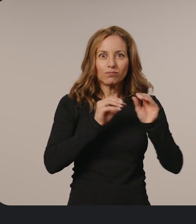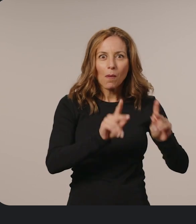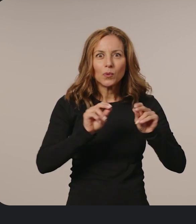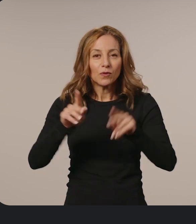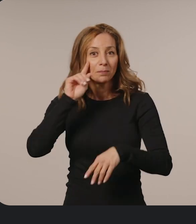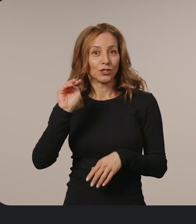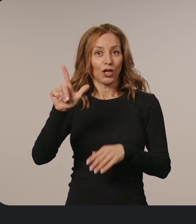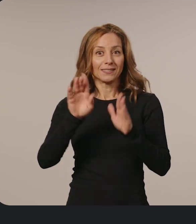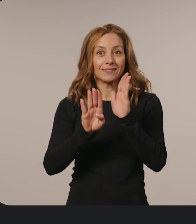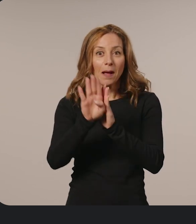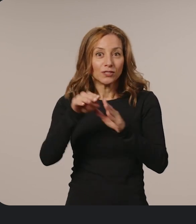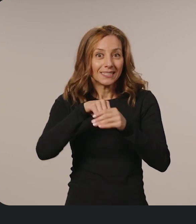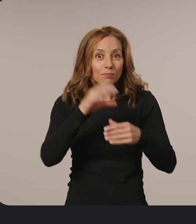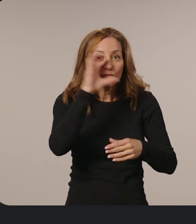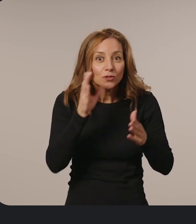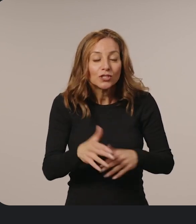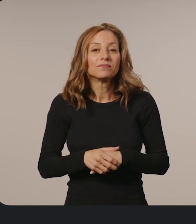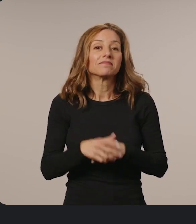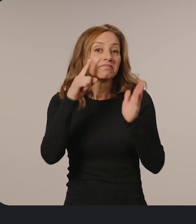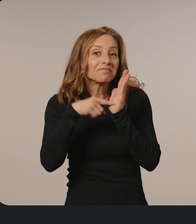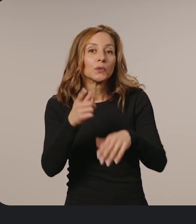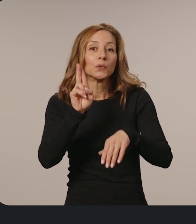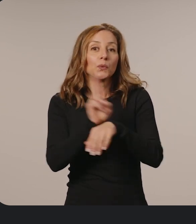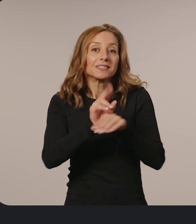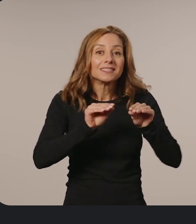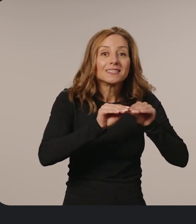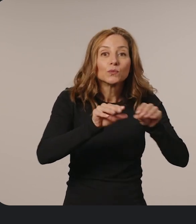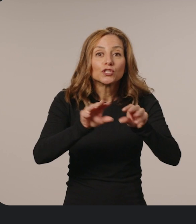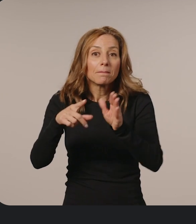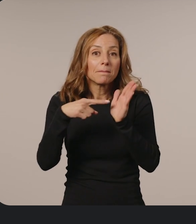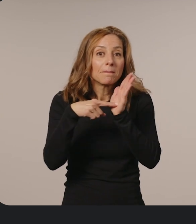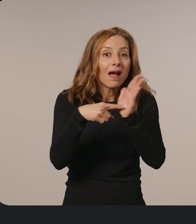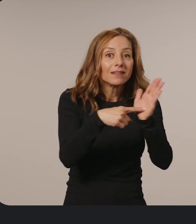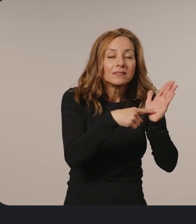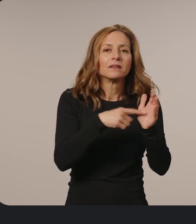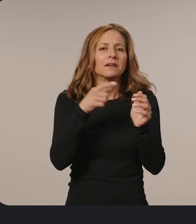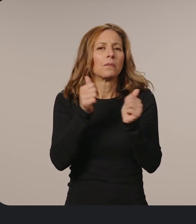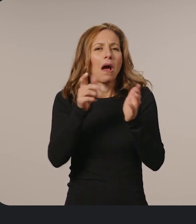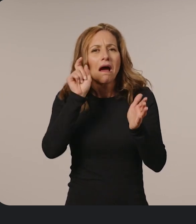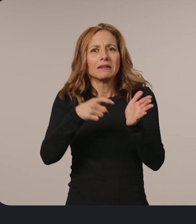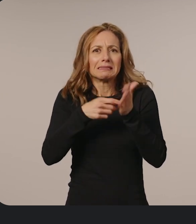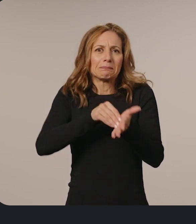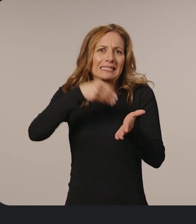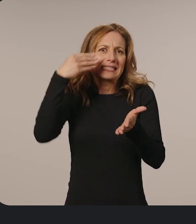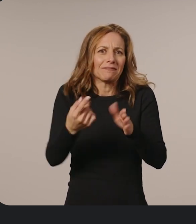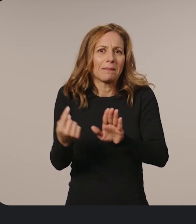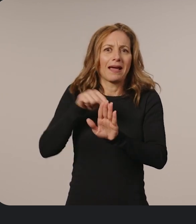this opens up a whole slew of new opportunities for machine learning developers in the browser, such as using diffusion models without needing